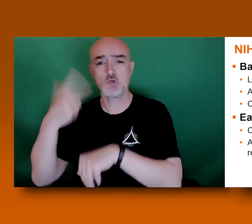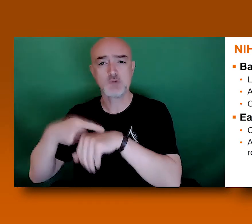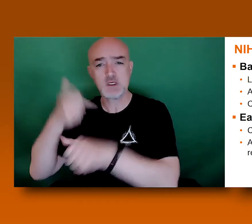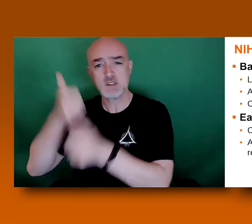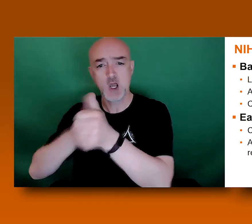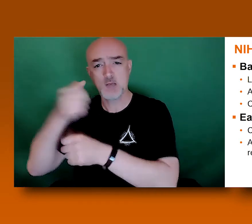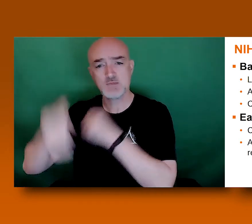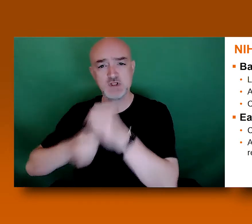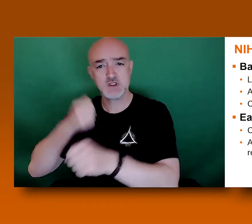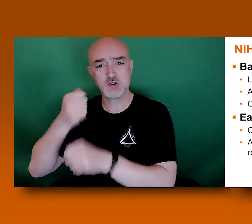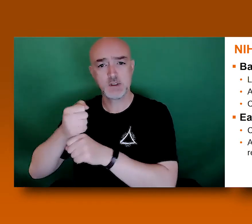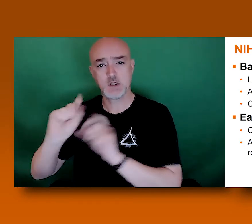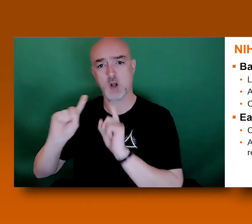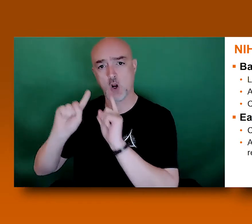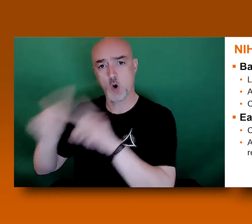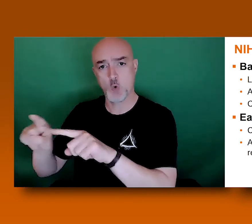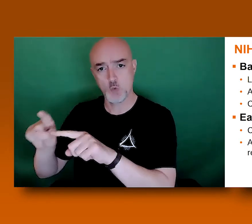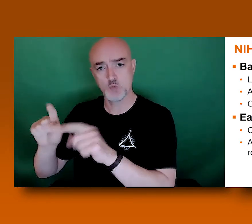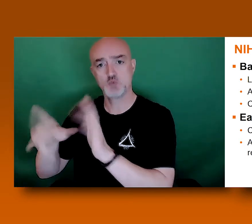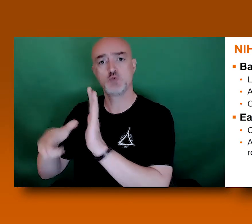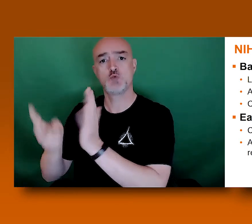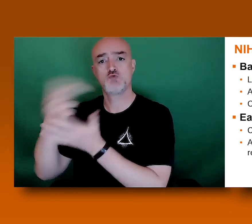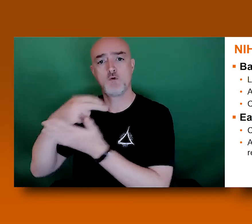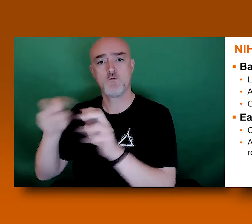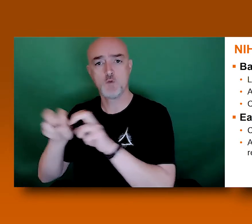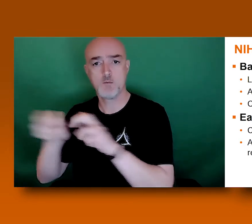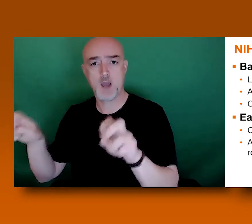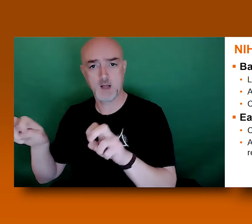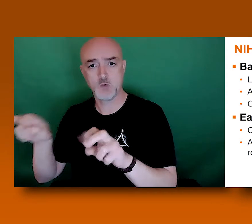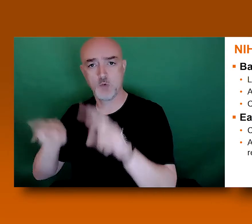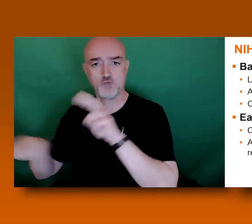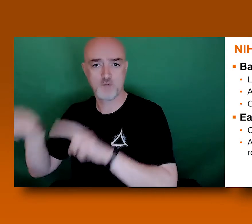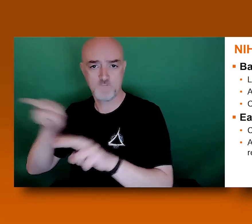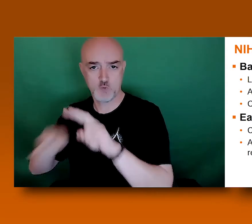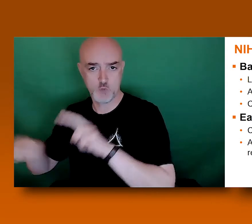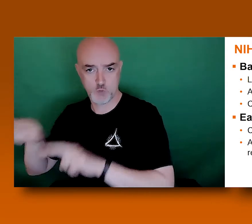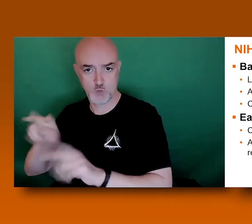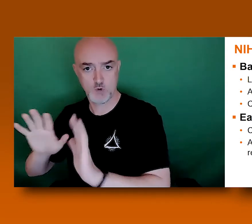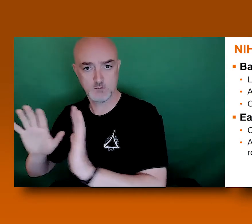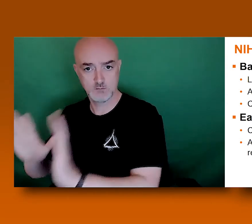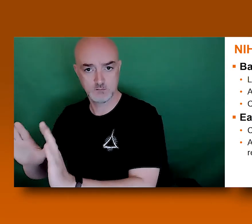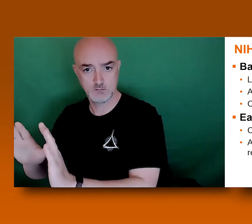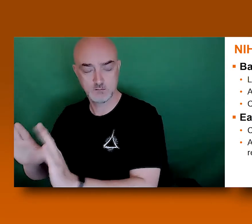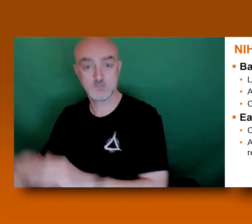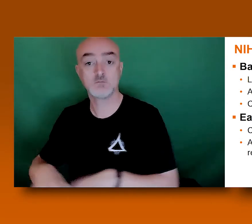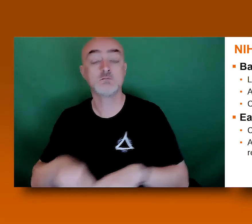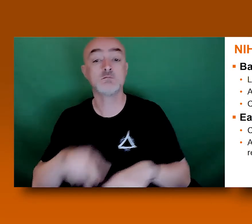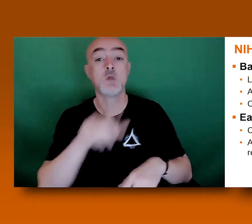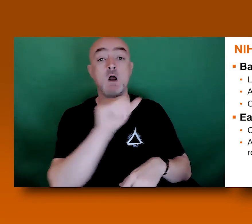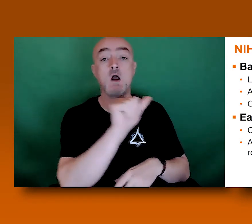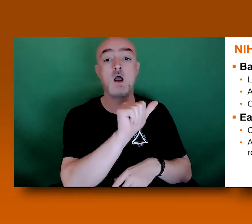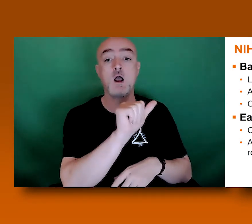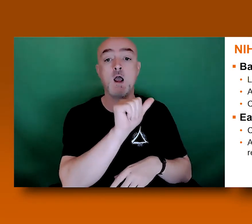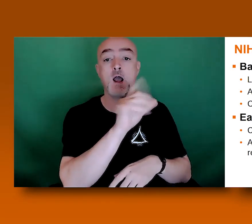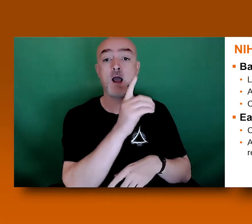and about 3 times a year, they'll go to review various applications for funding.